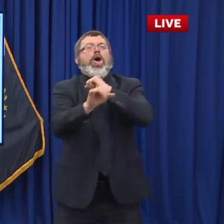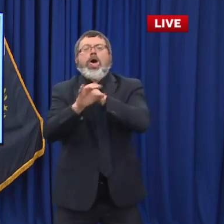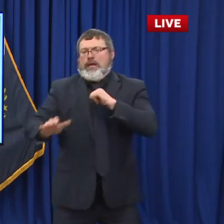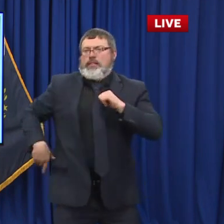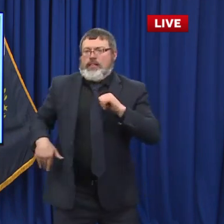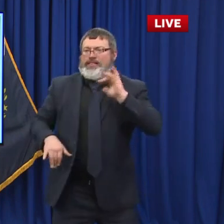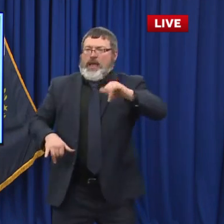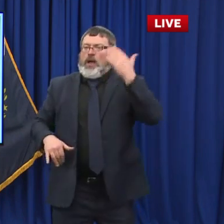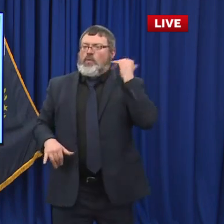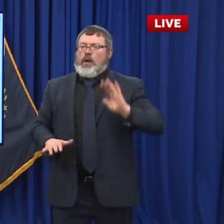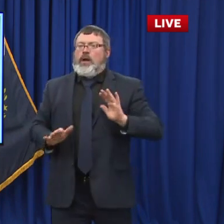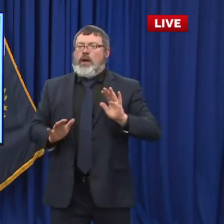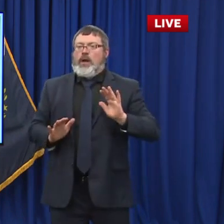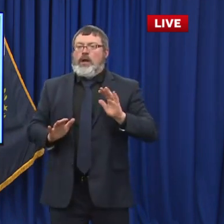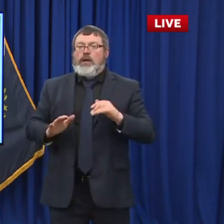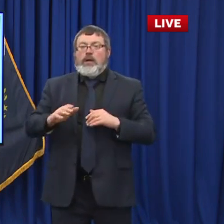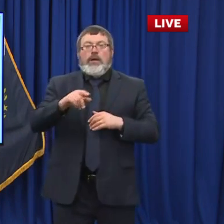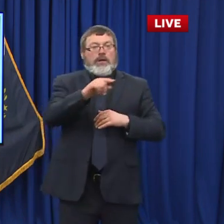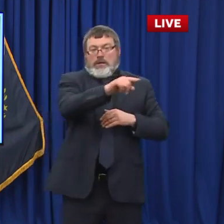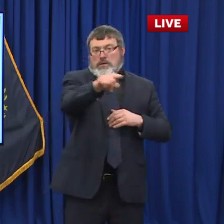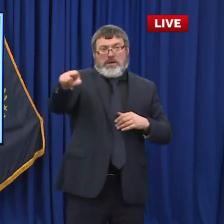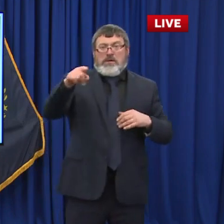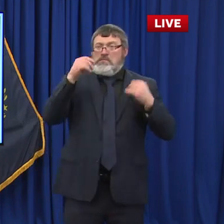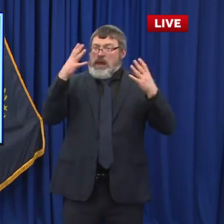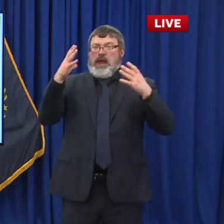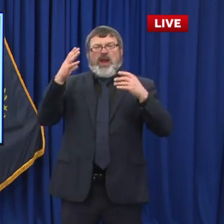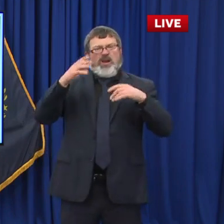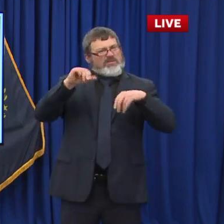WE’VE HEARD FROM MANY FACILITIES THAT THEY’VE BEEN SCHEDULED.